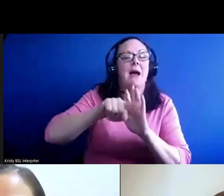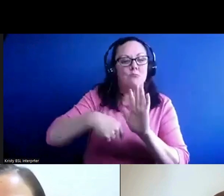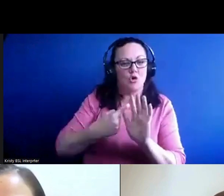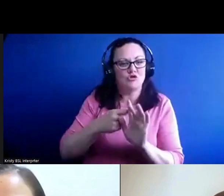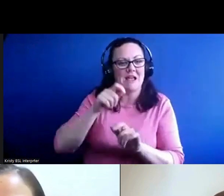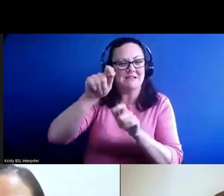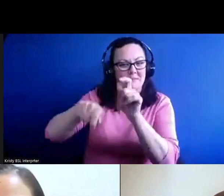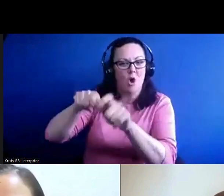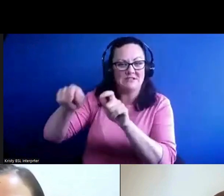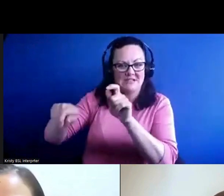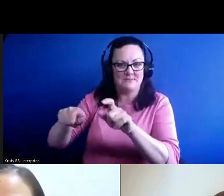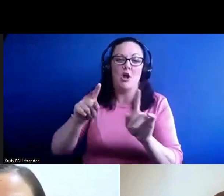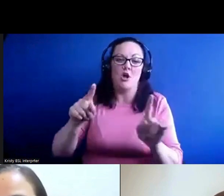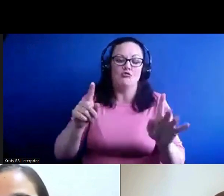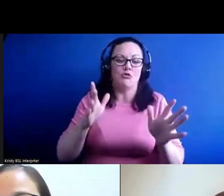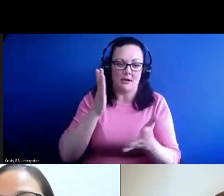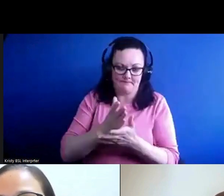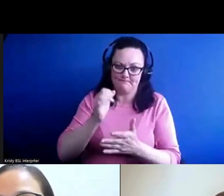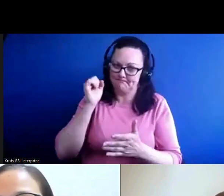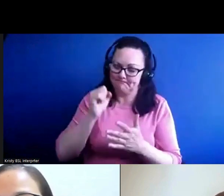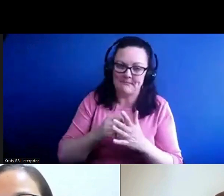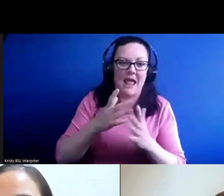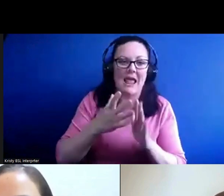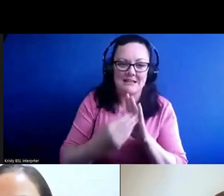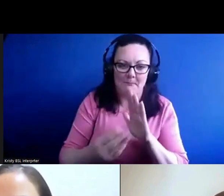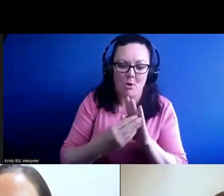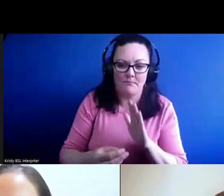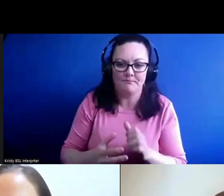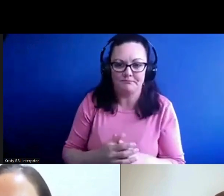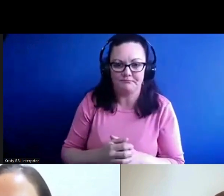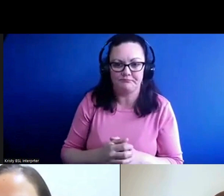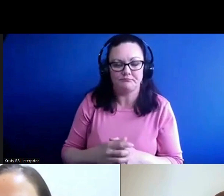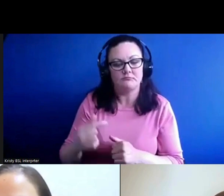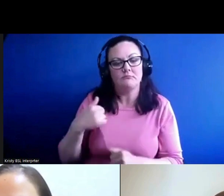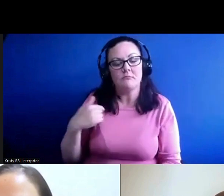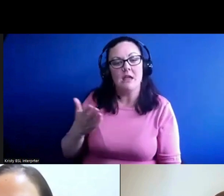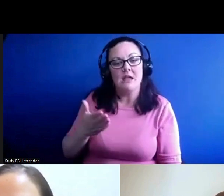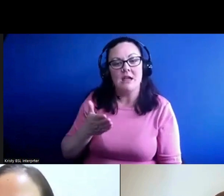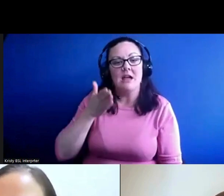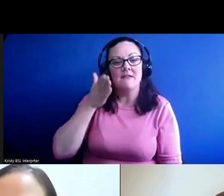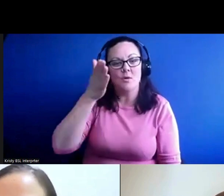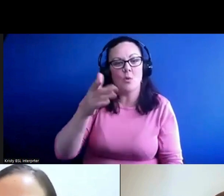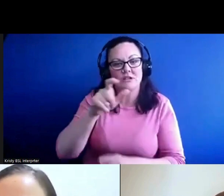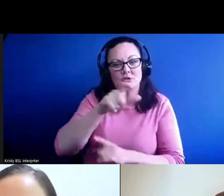going to give you a very concrete example. When we go into a community and start working with a